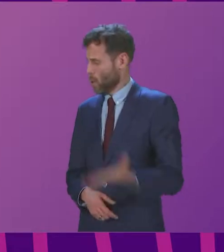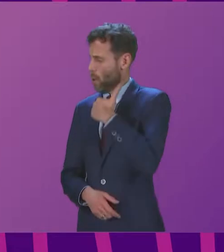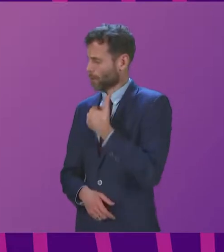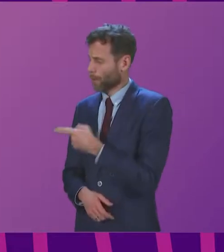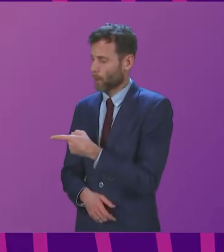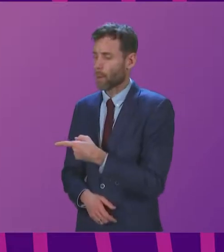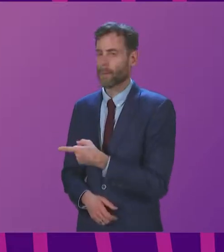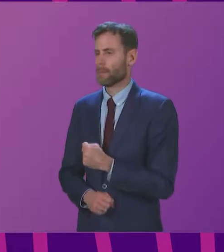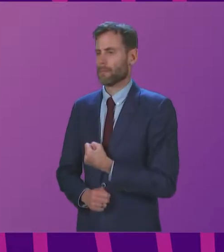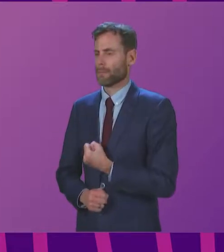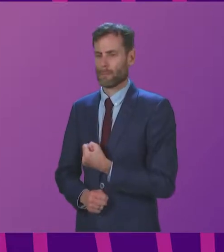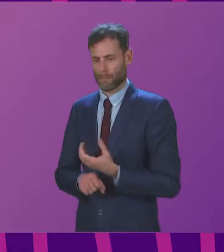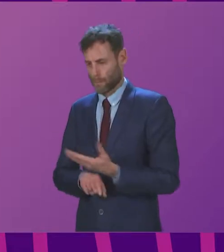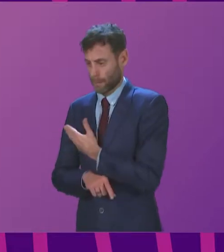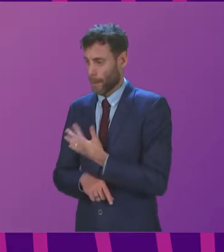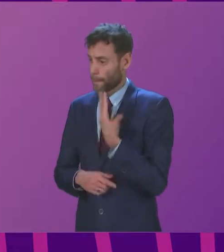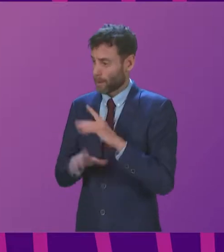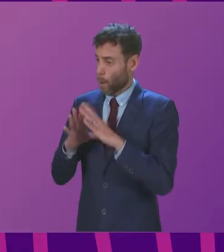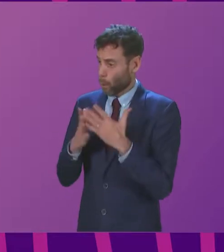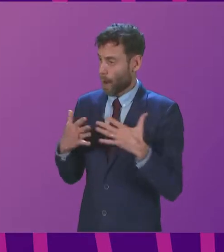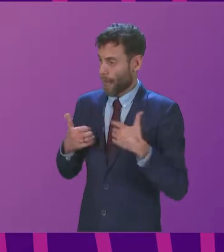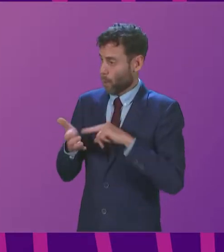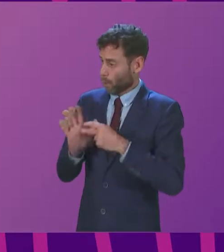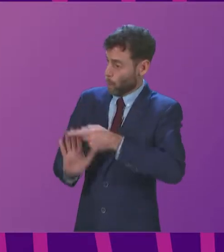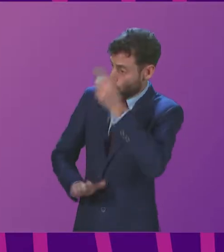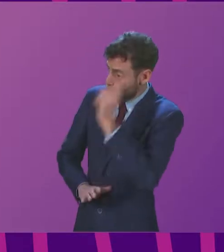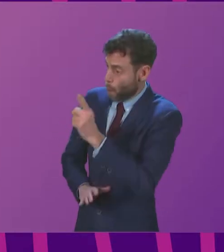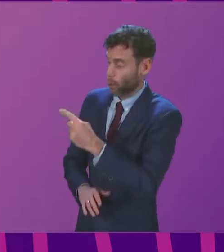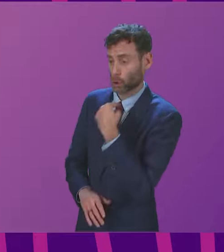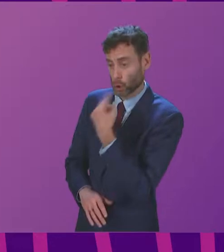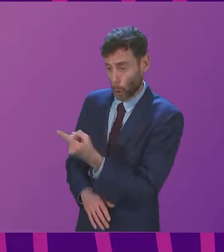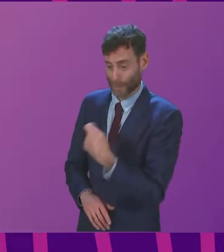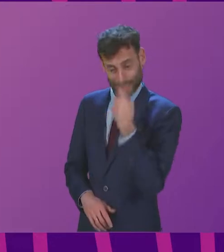the right direction, despite the warnings from the World Health Organization, medical professionals,